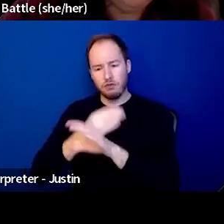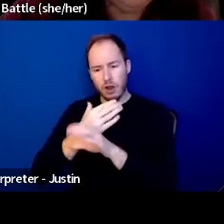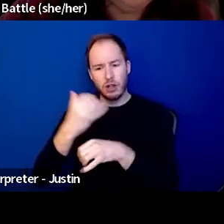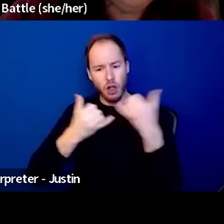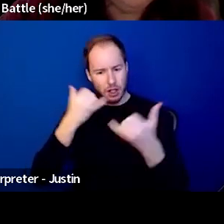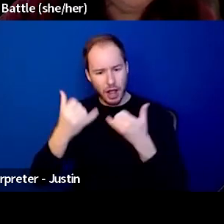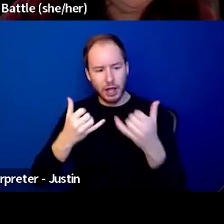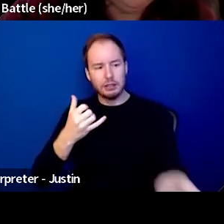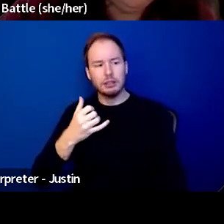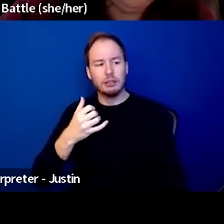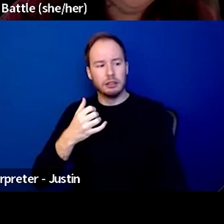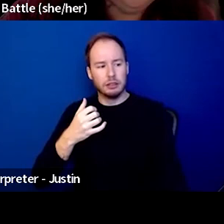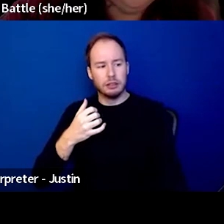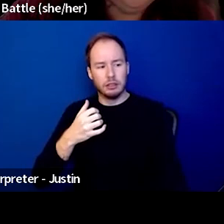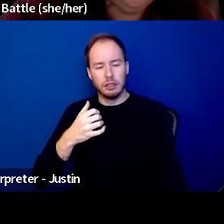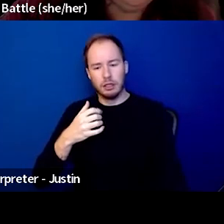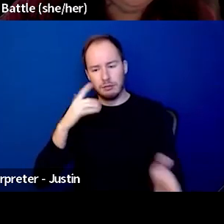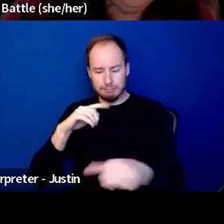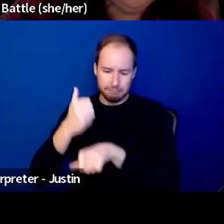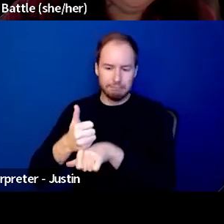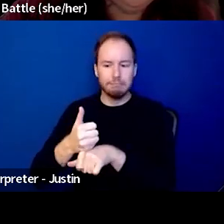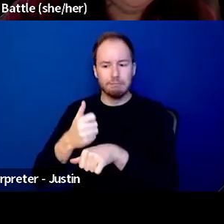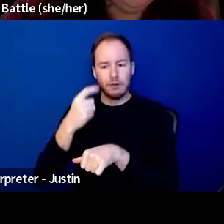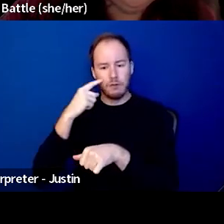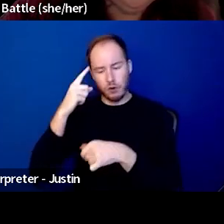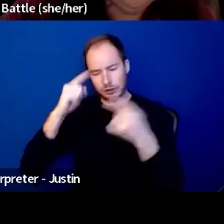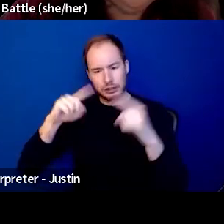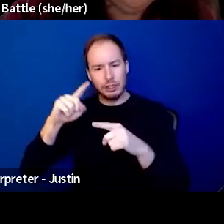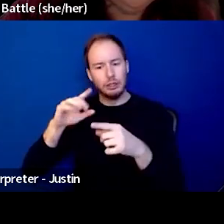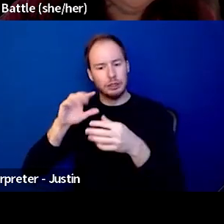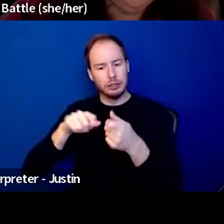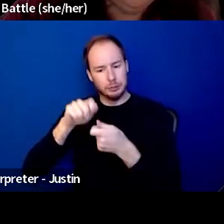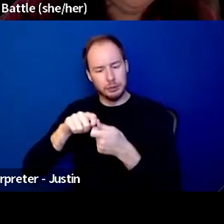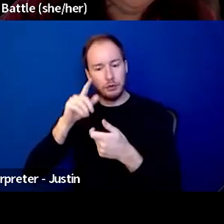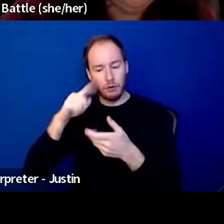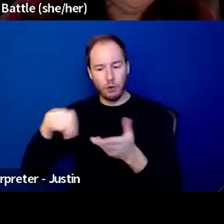and establishing consensus among subject matter experts at the national level.